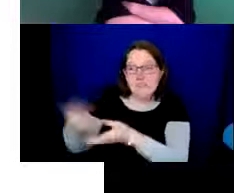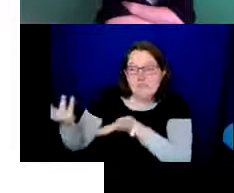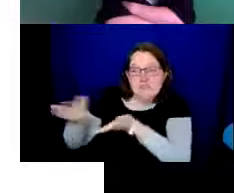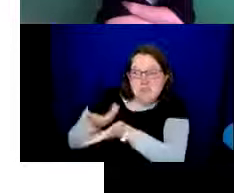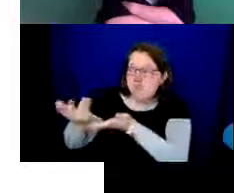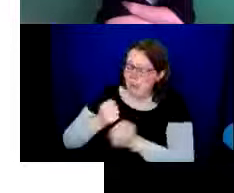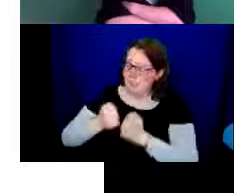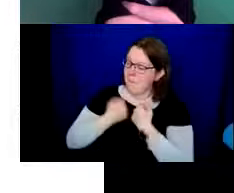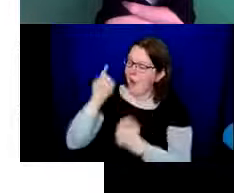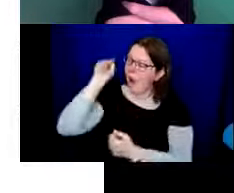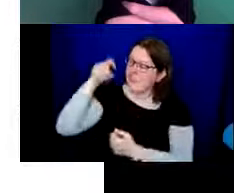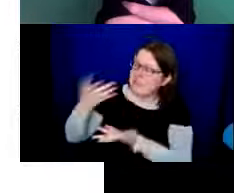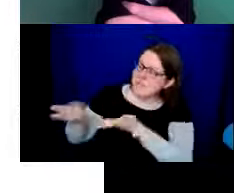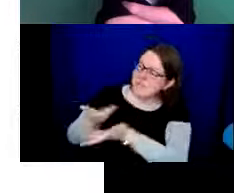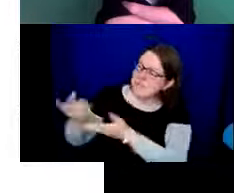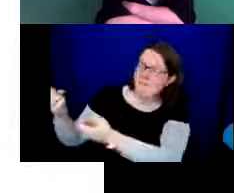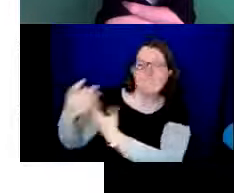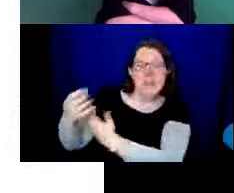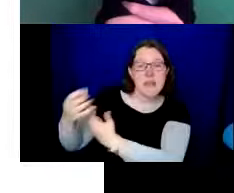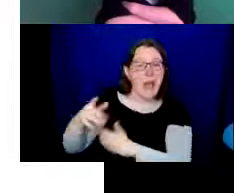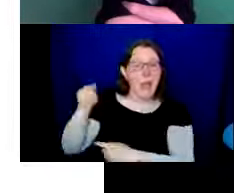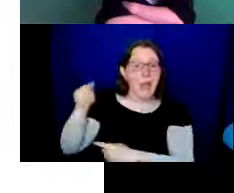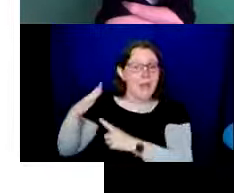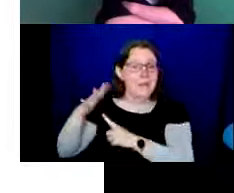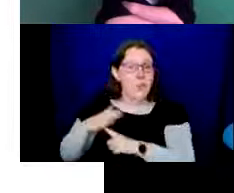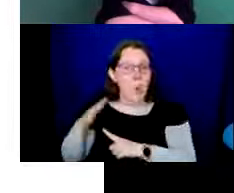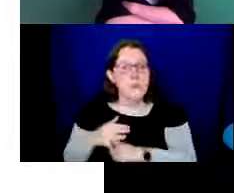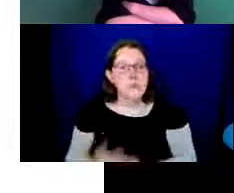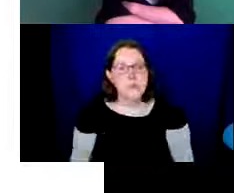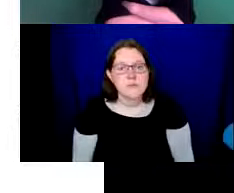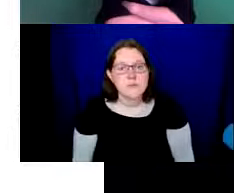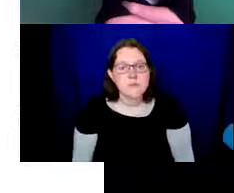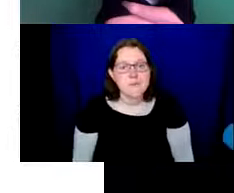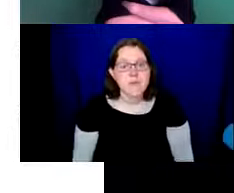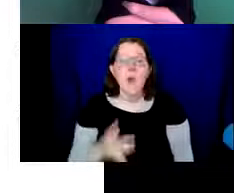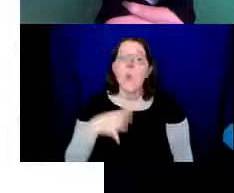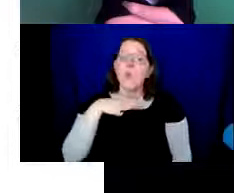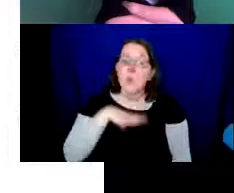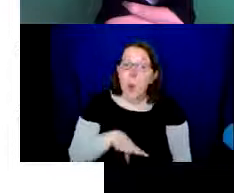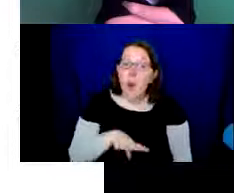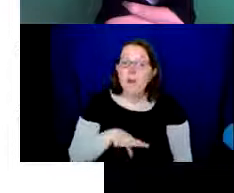i mean the hard thing is we only want two sides of a4 or five minutes of audio or video